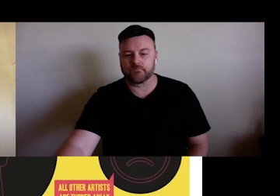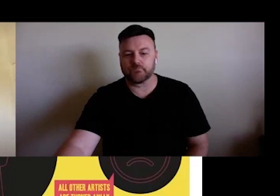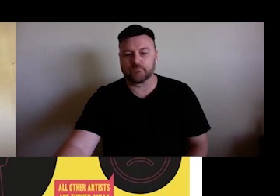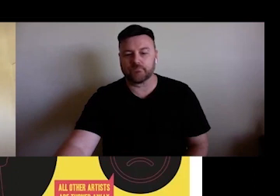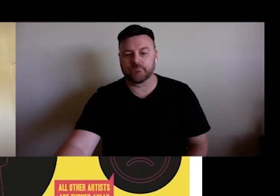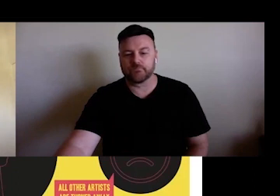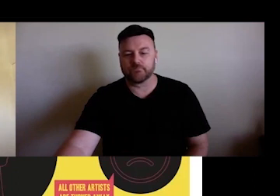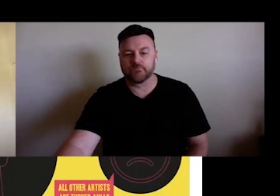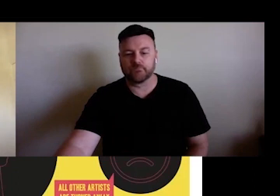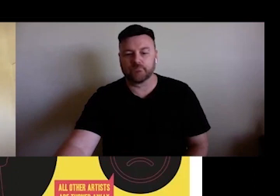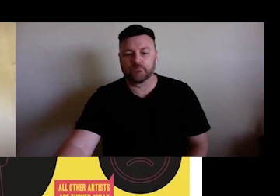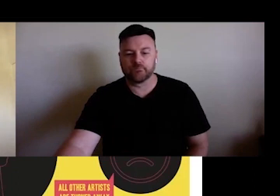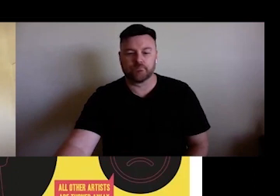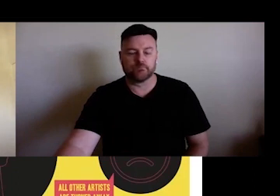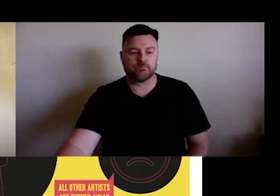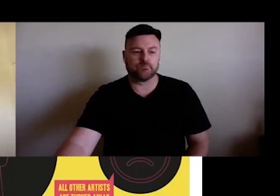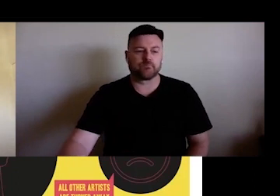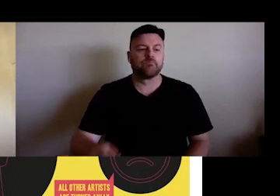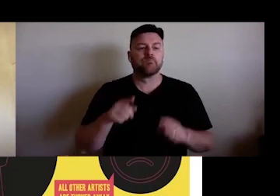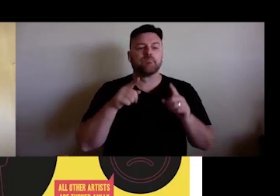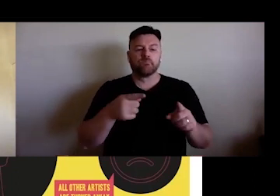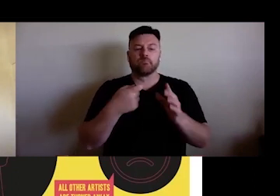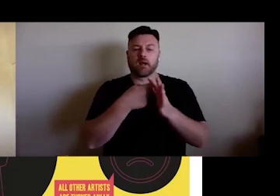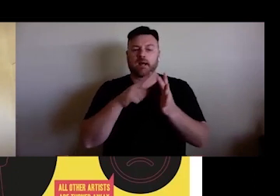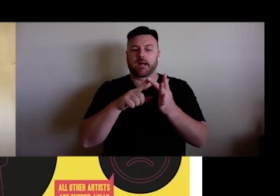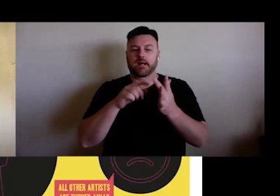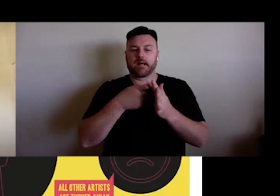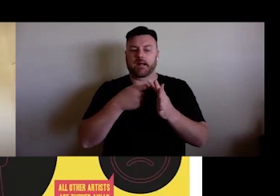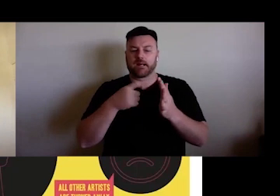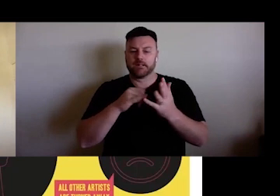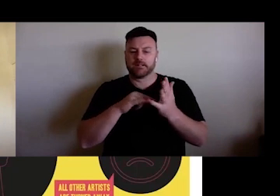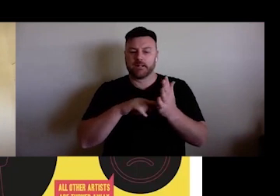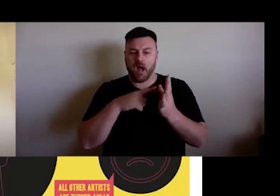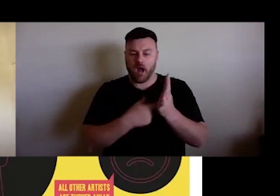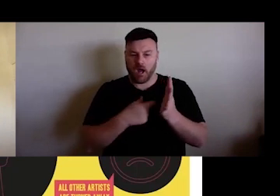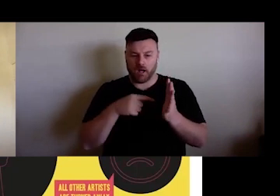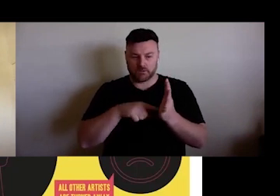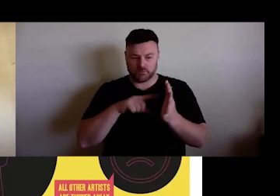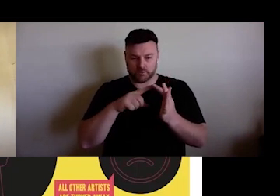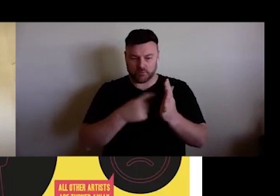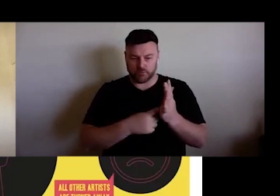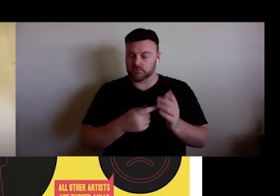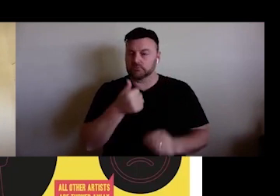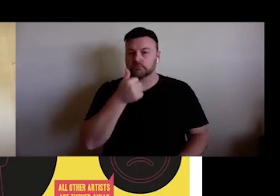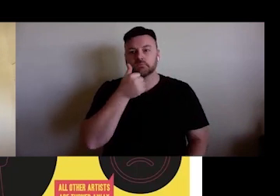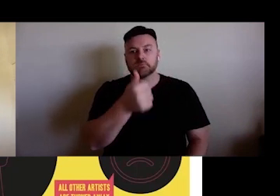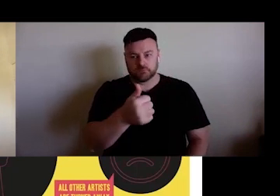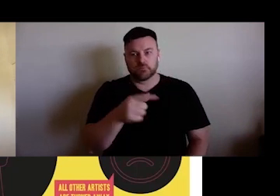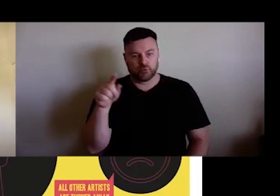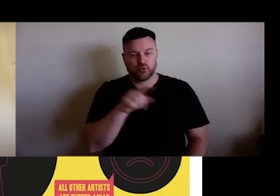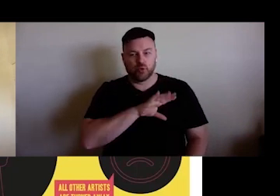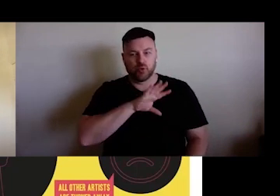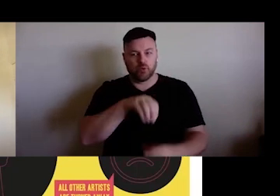definitely get involved in. Kickstarter alone is now worth close